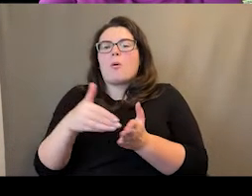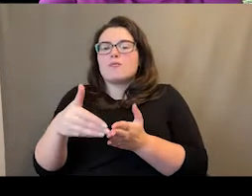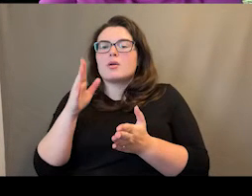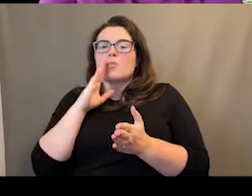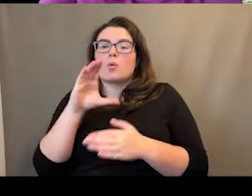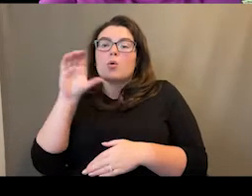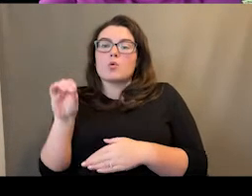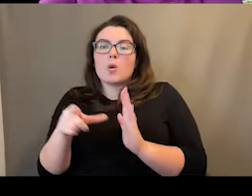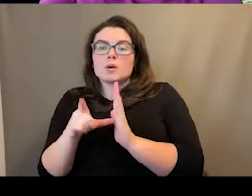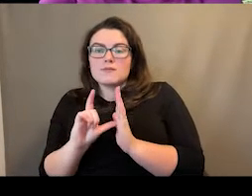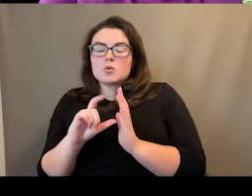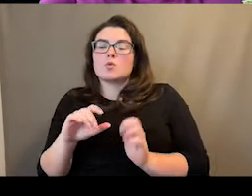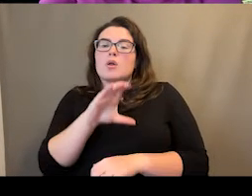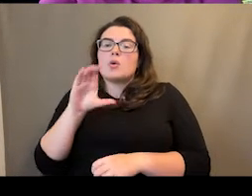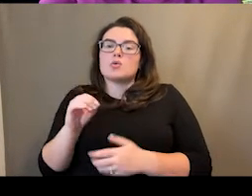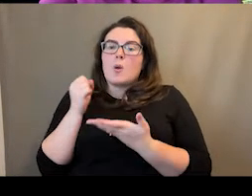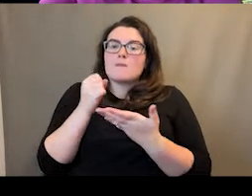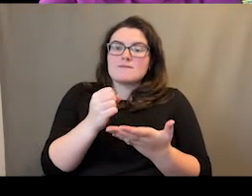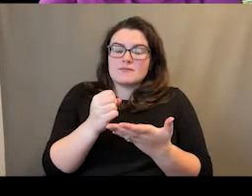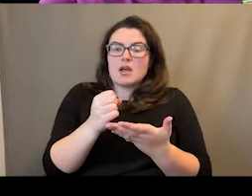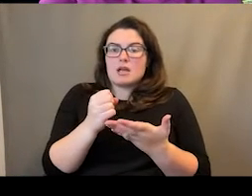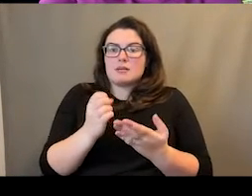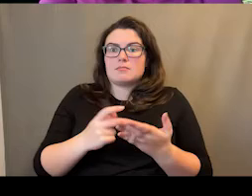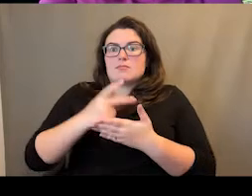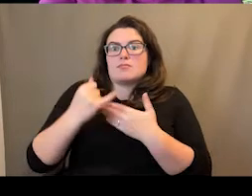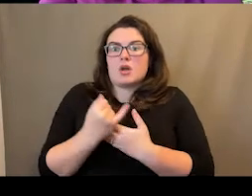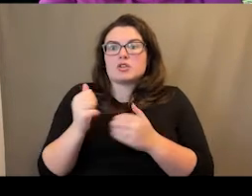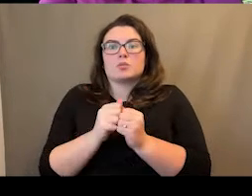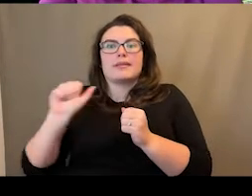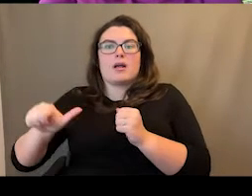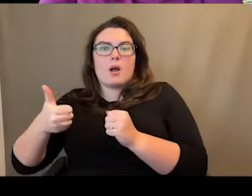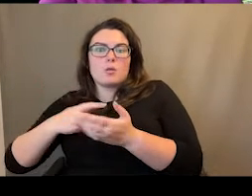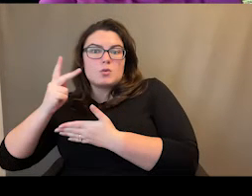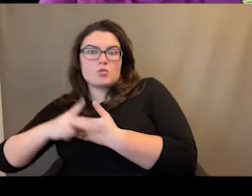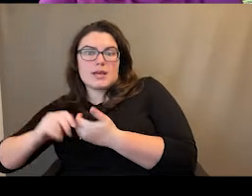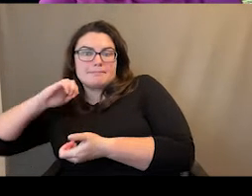fund projects with other SBE programs. This is really important because this